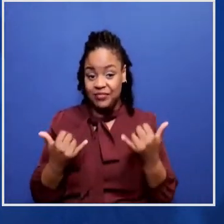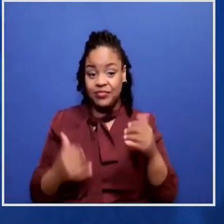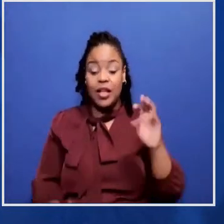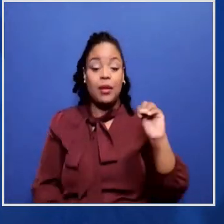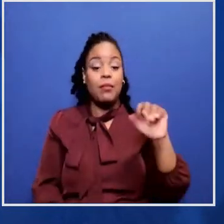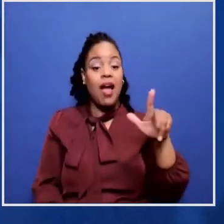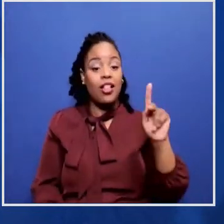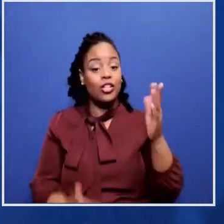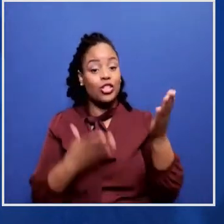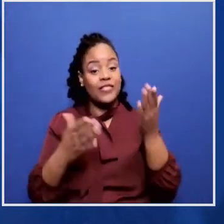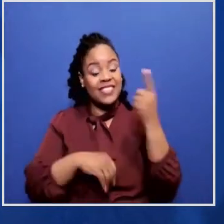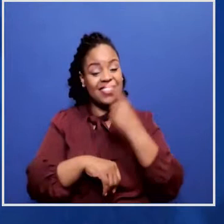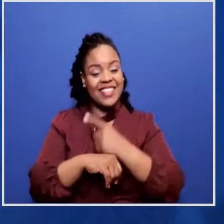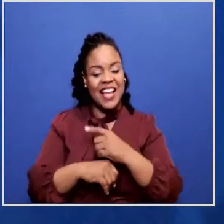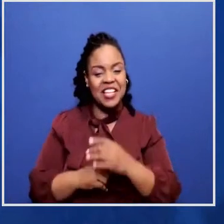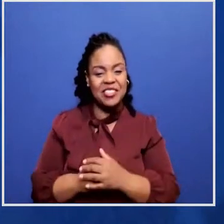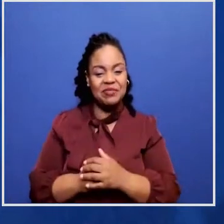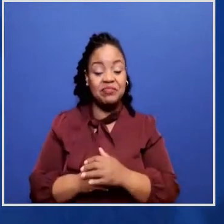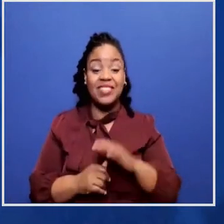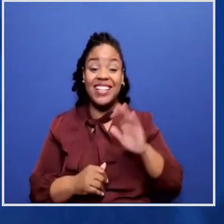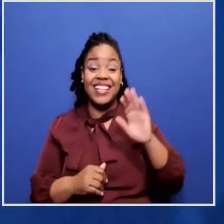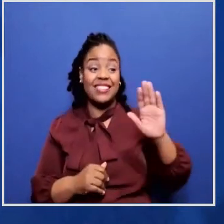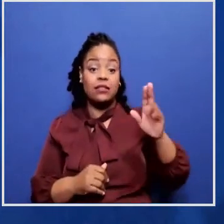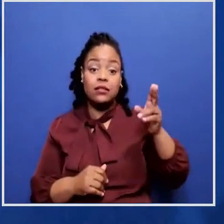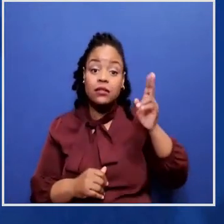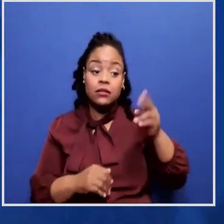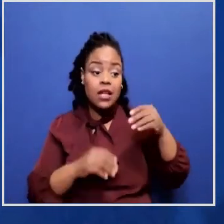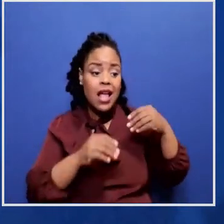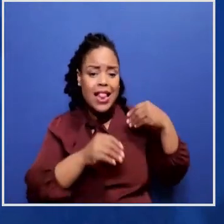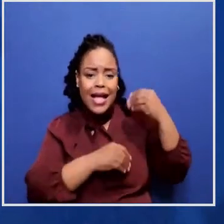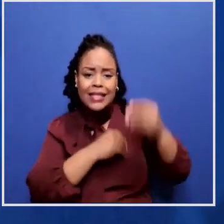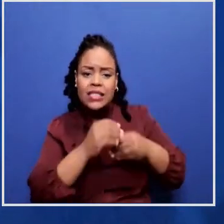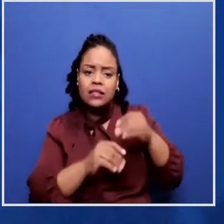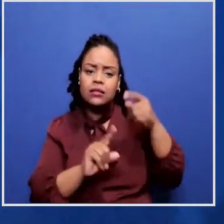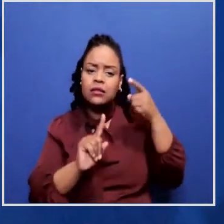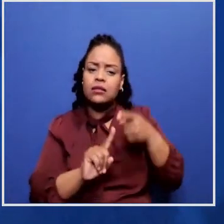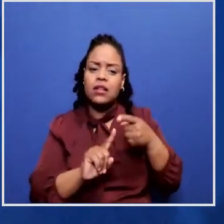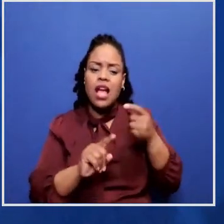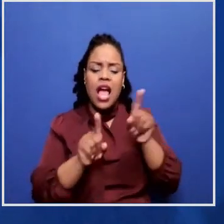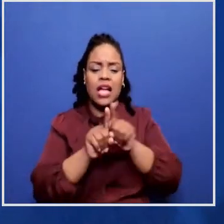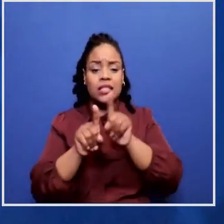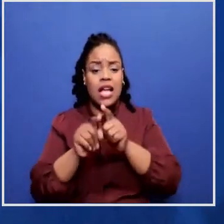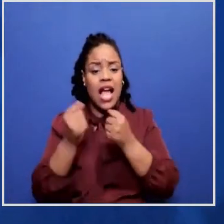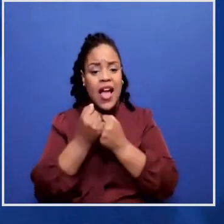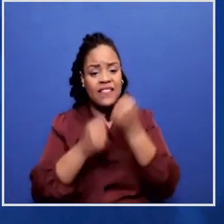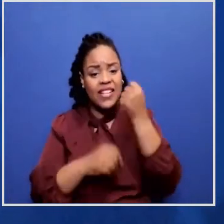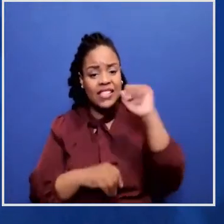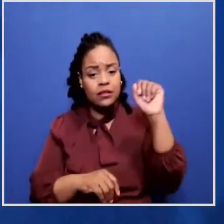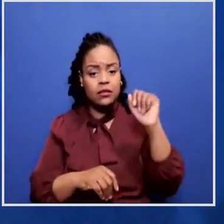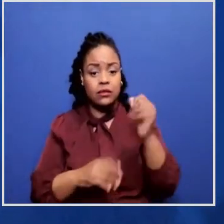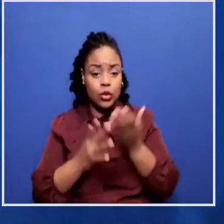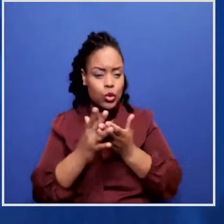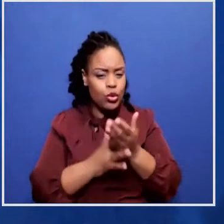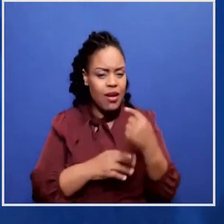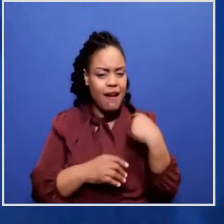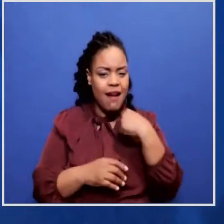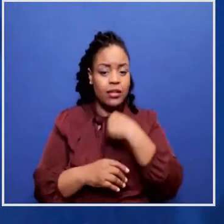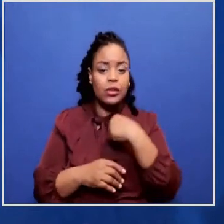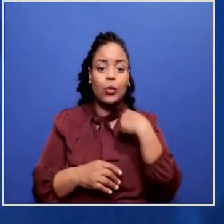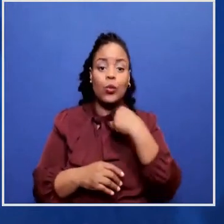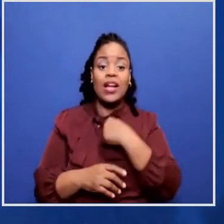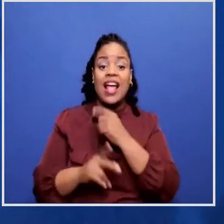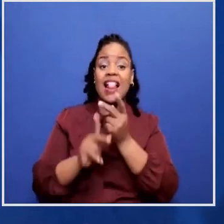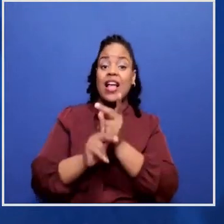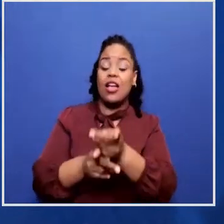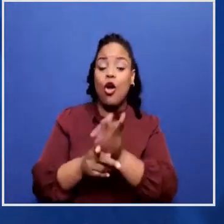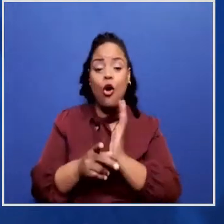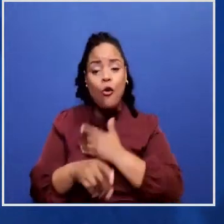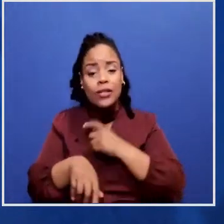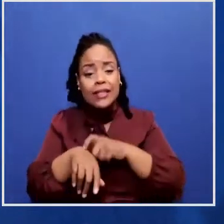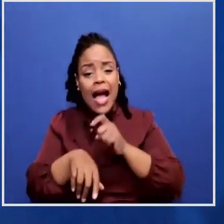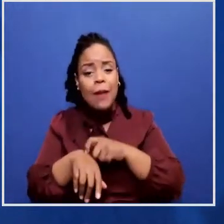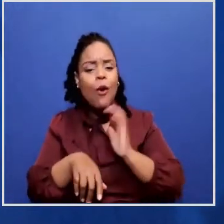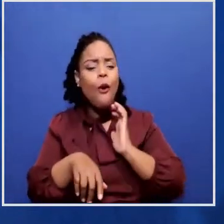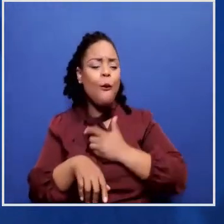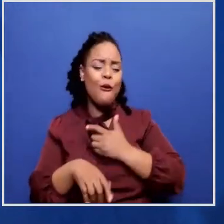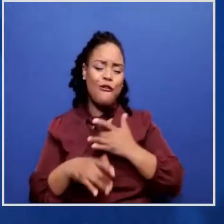ESPECIALLY ON A DAY THAT WE